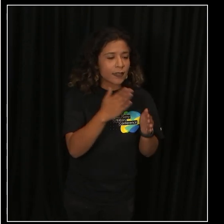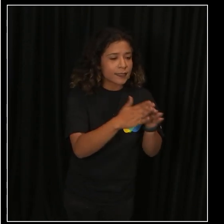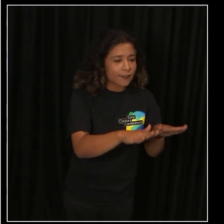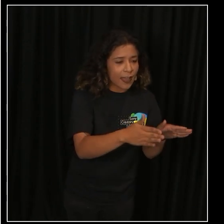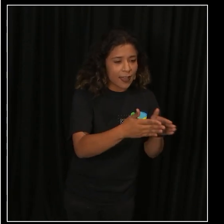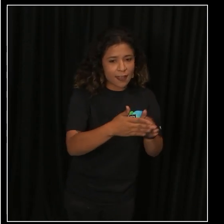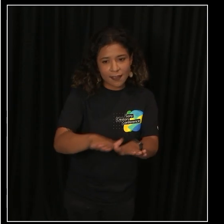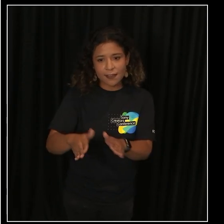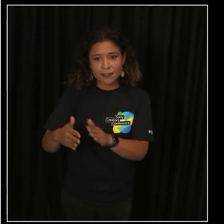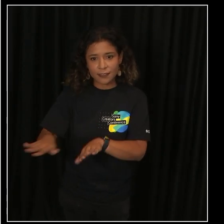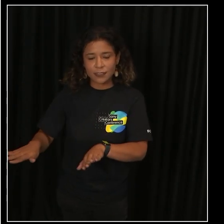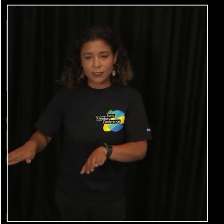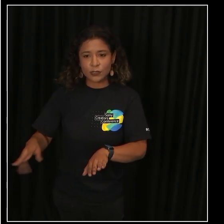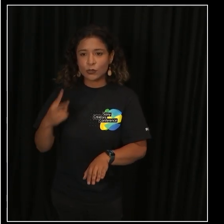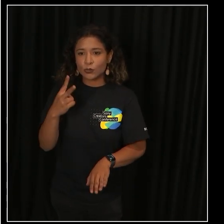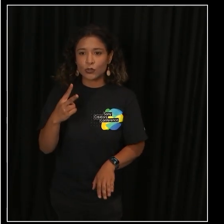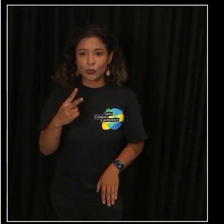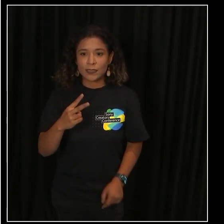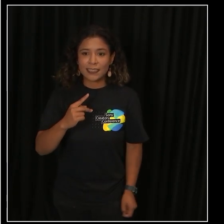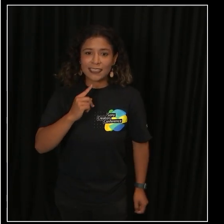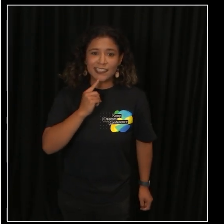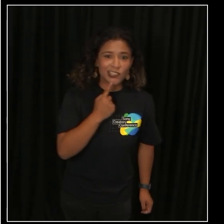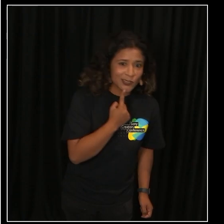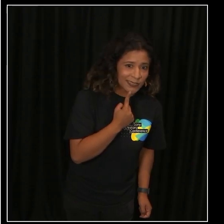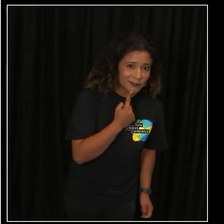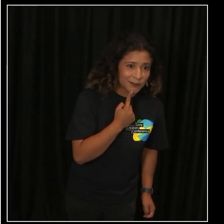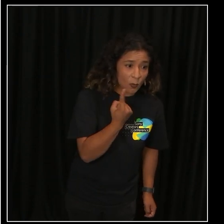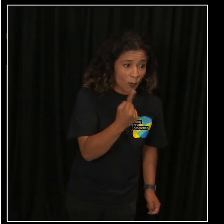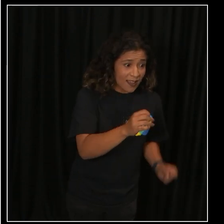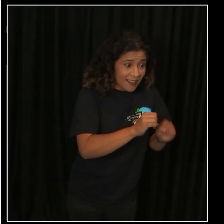two extreme distributions, each of which is a Look-up Table.